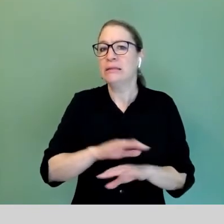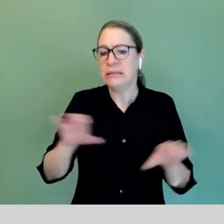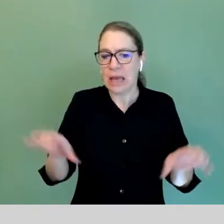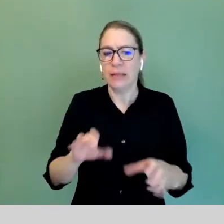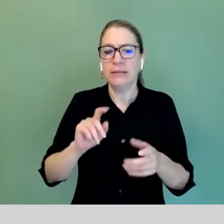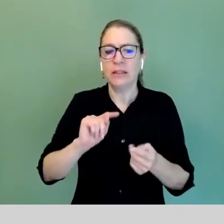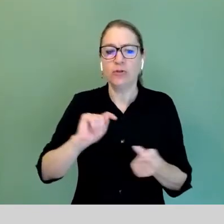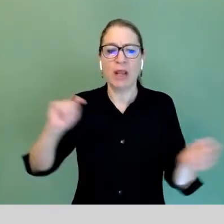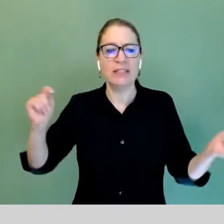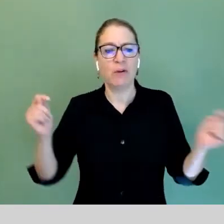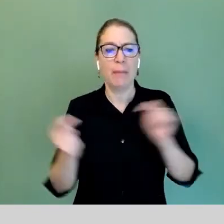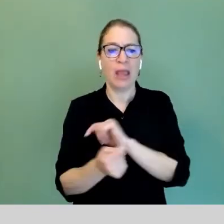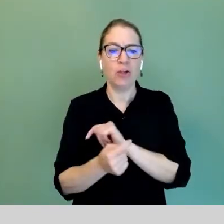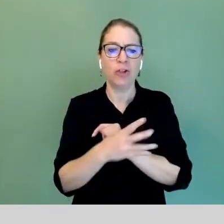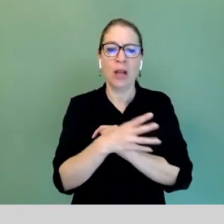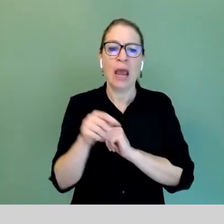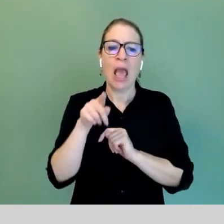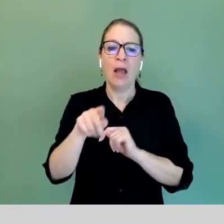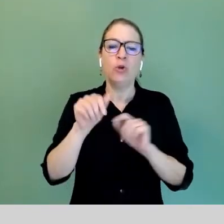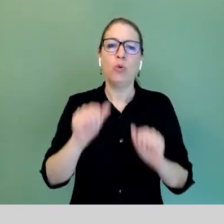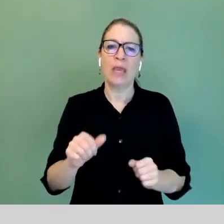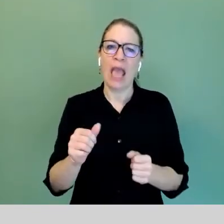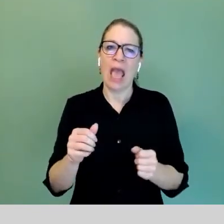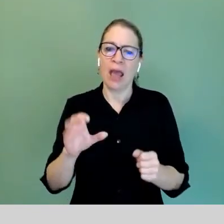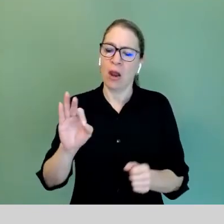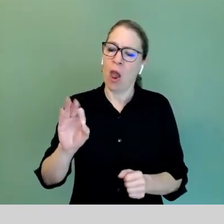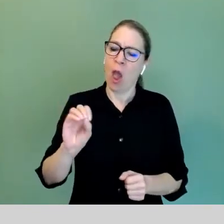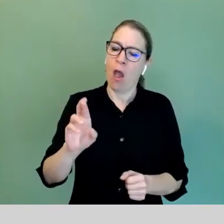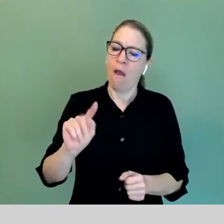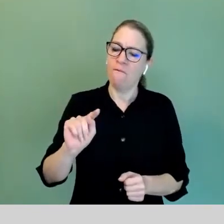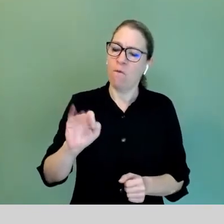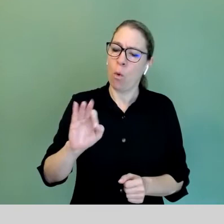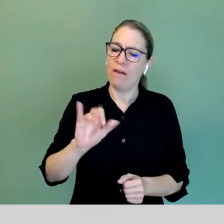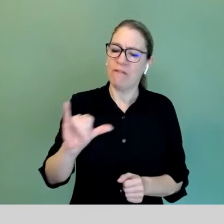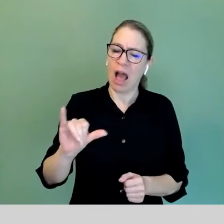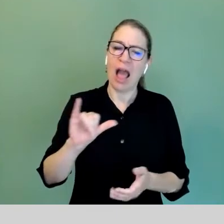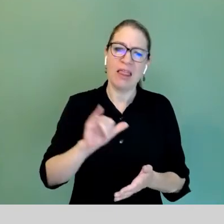And you can fortify it against any unintended issues.